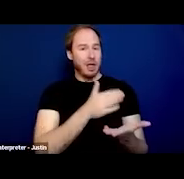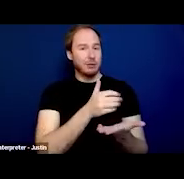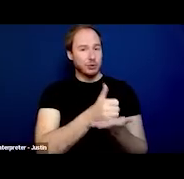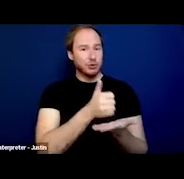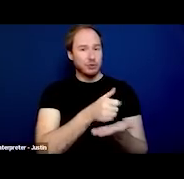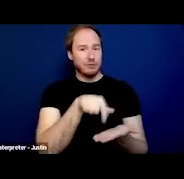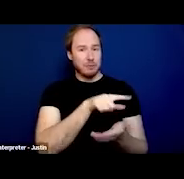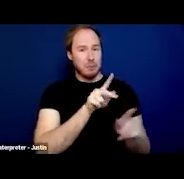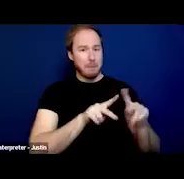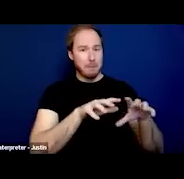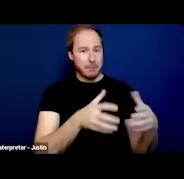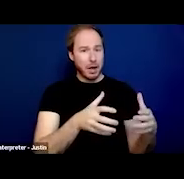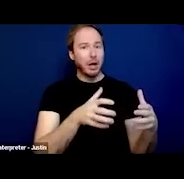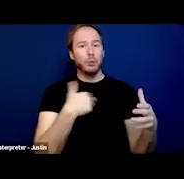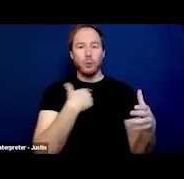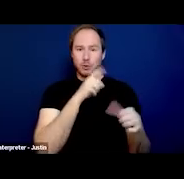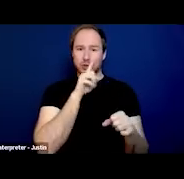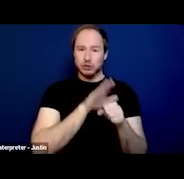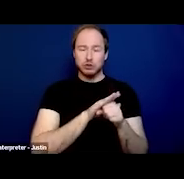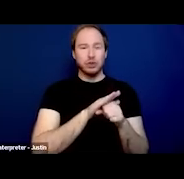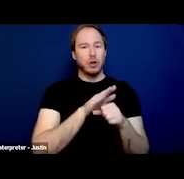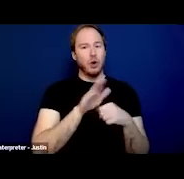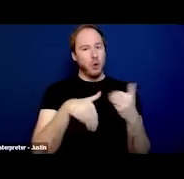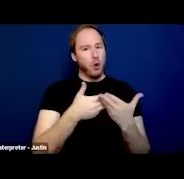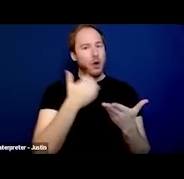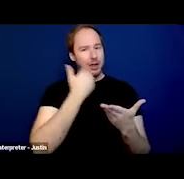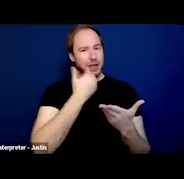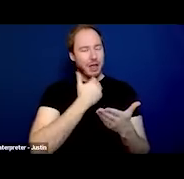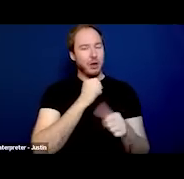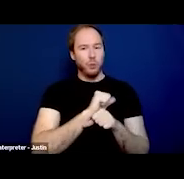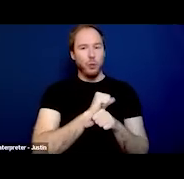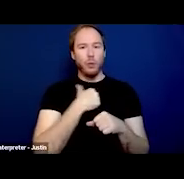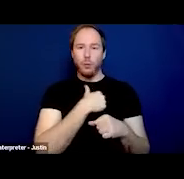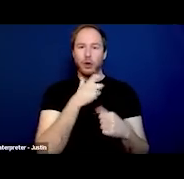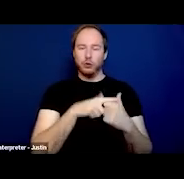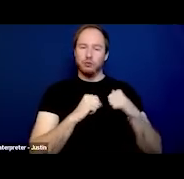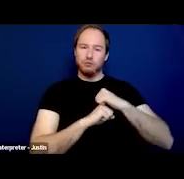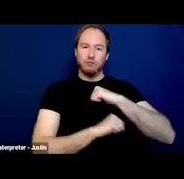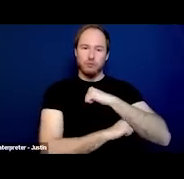making sure that all of our daily work focuses on reinforcing individual strengths